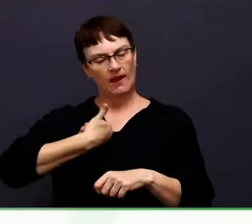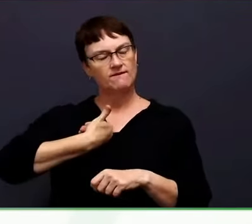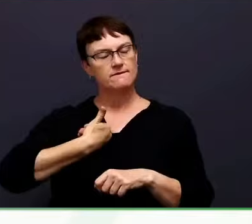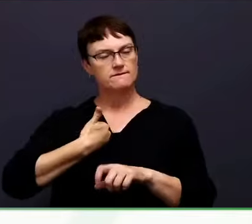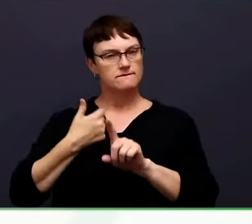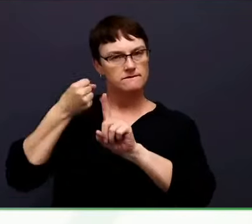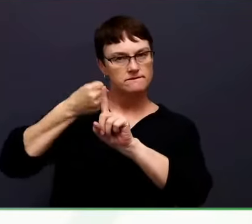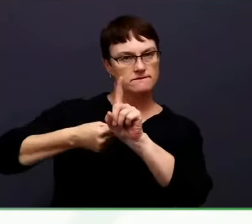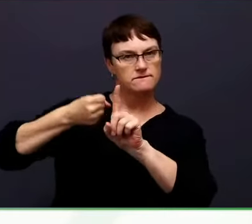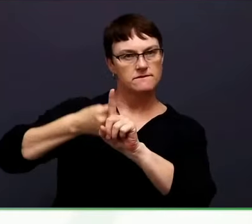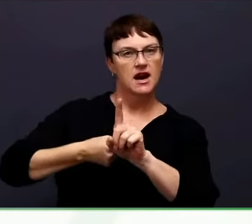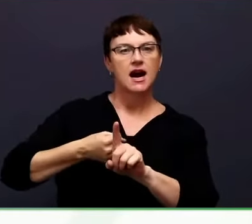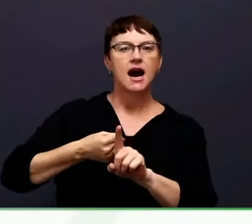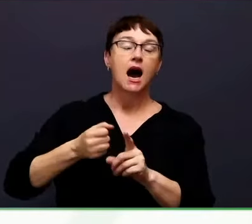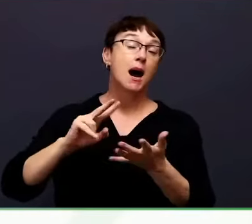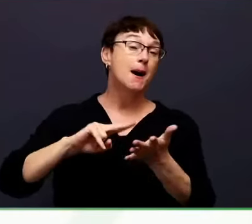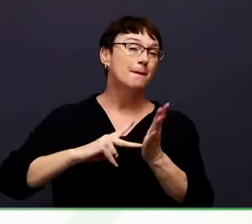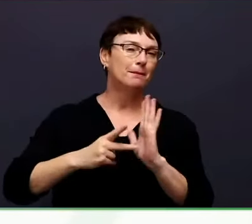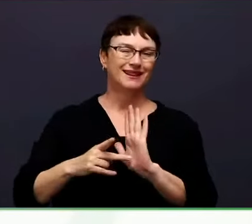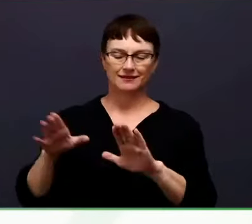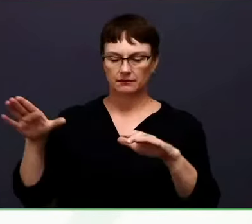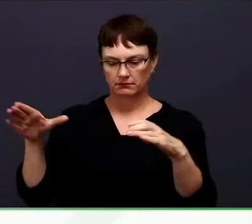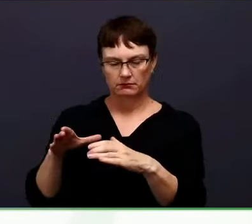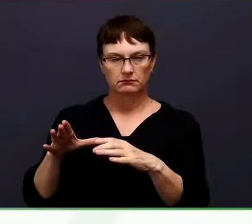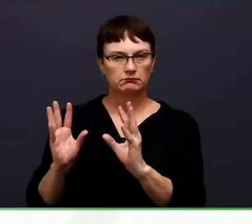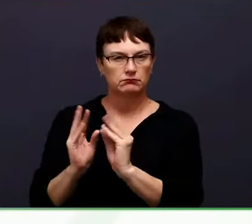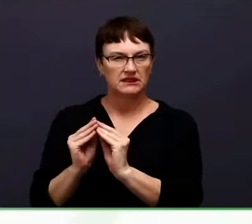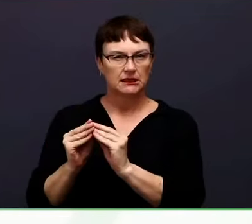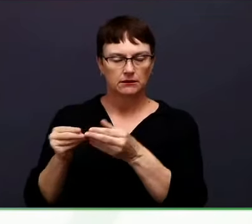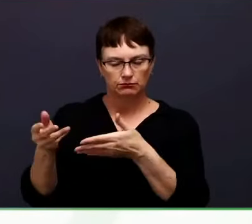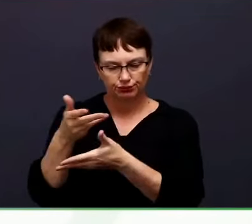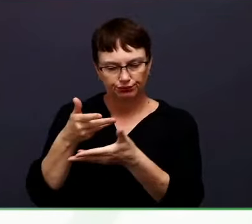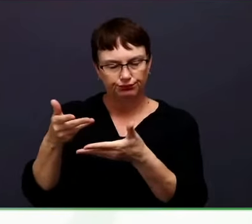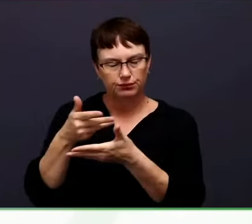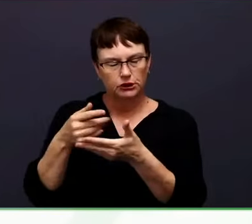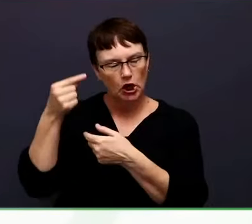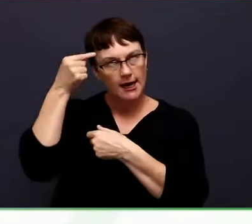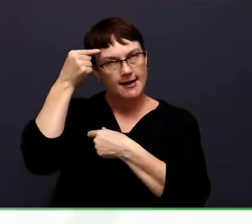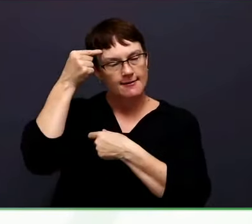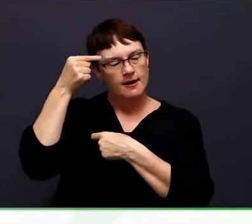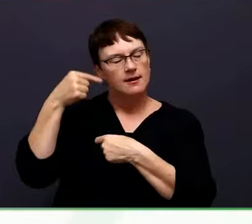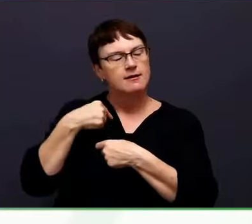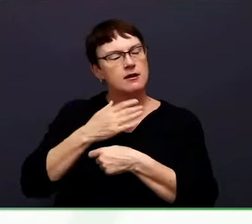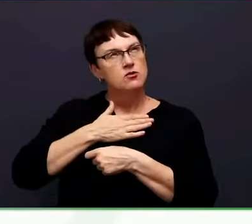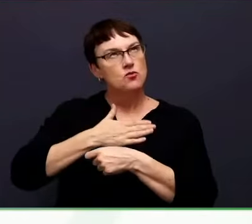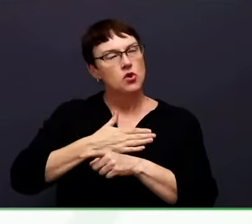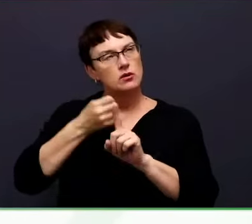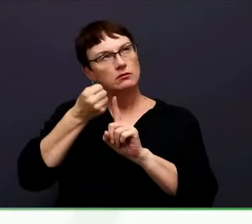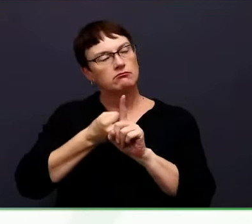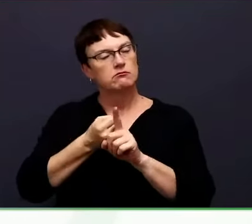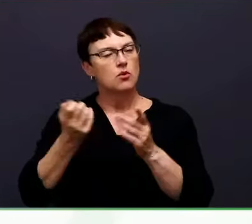The group in which topics and how to advocate by personal data and